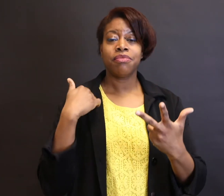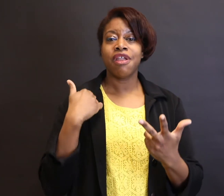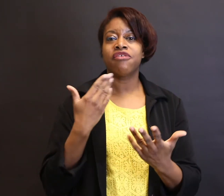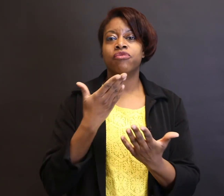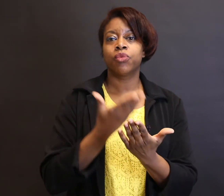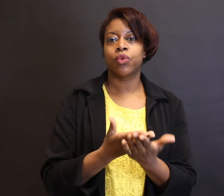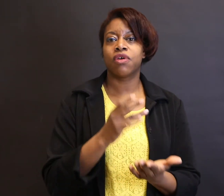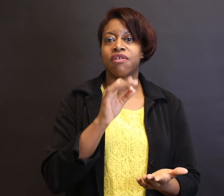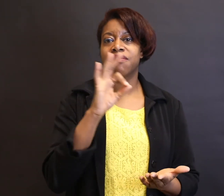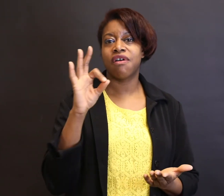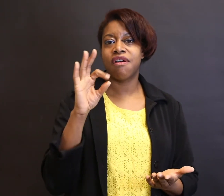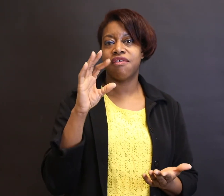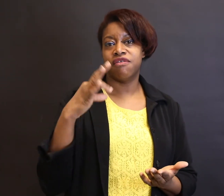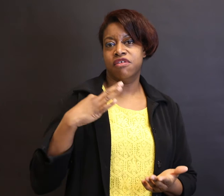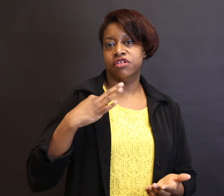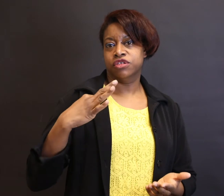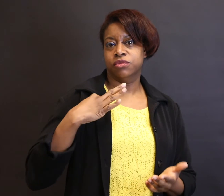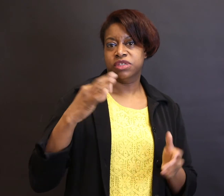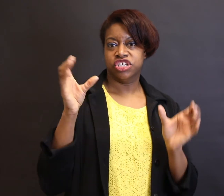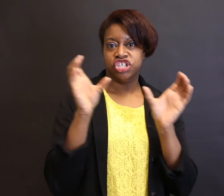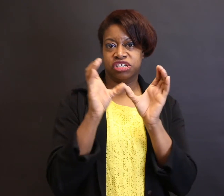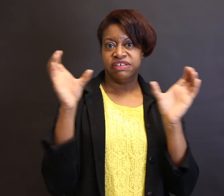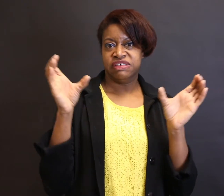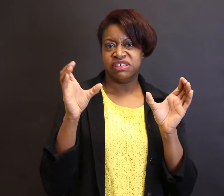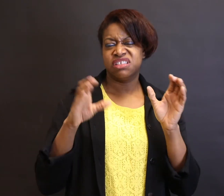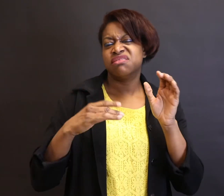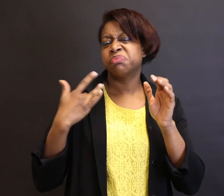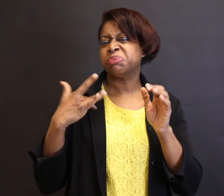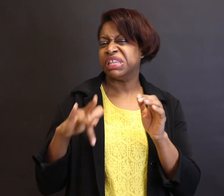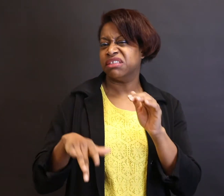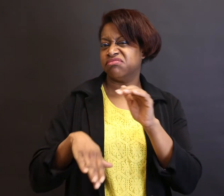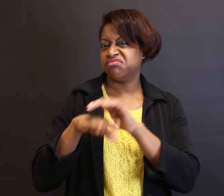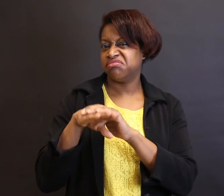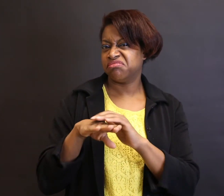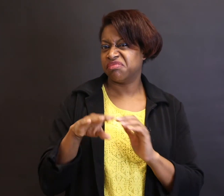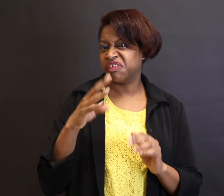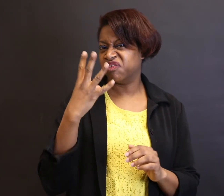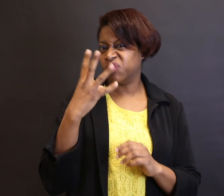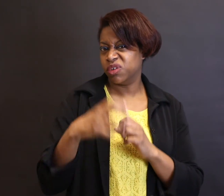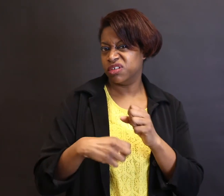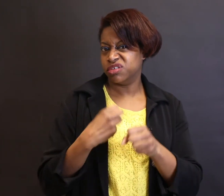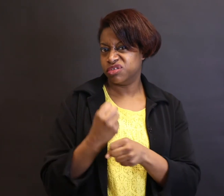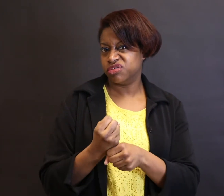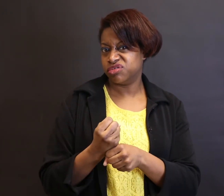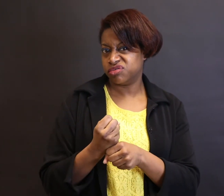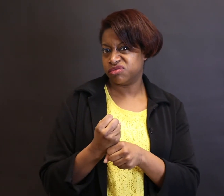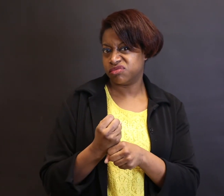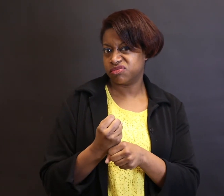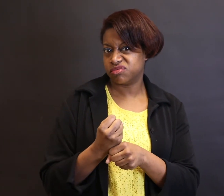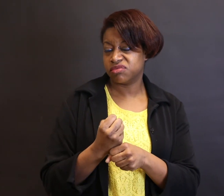have a Proof of Eligibility Certificate, which is valid for 4 years.